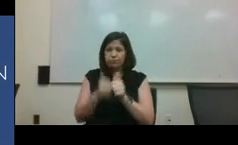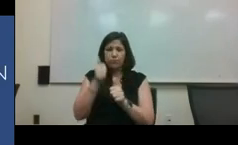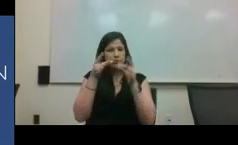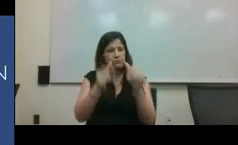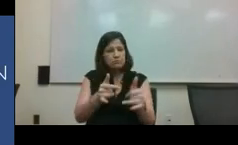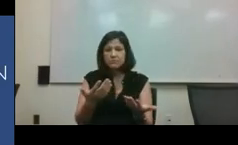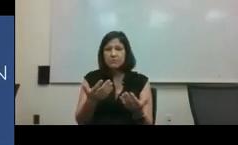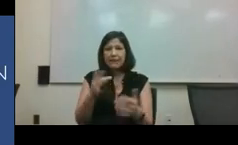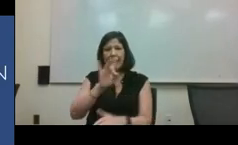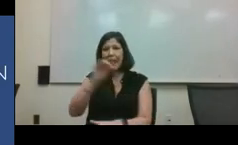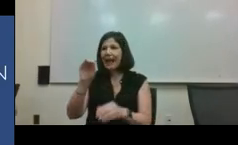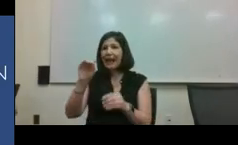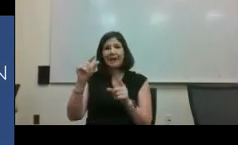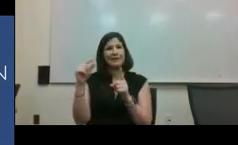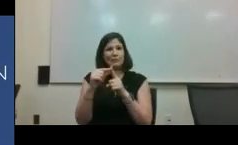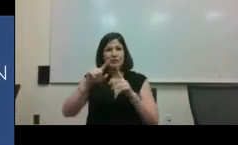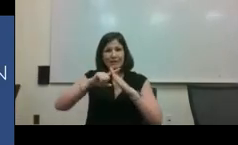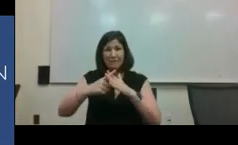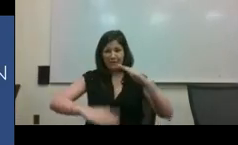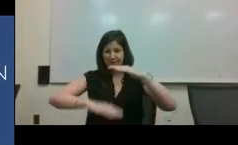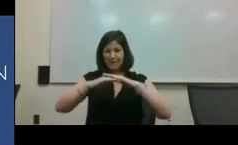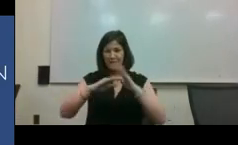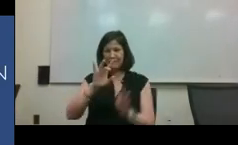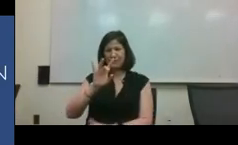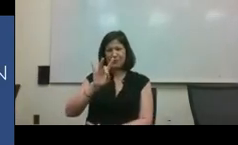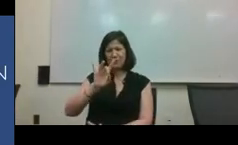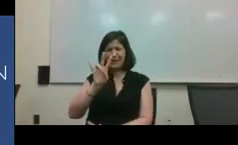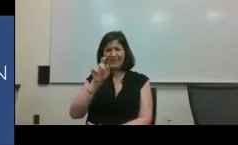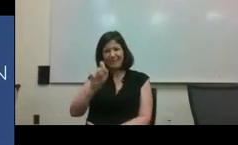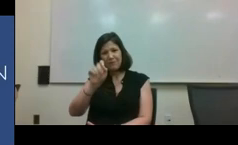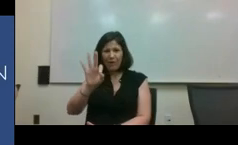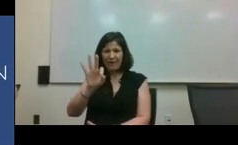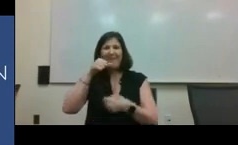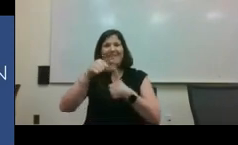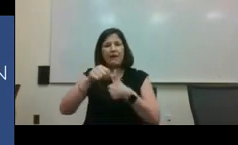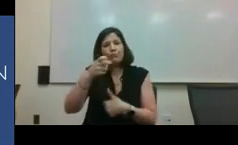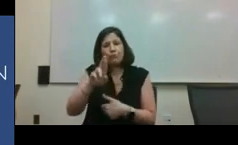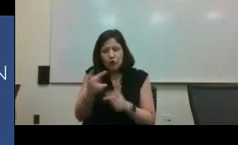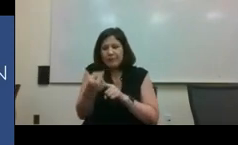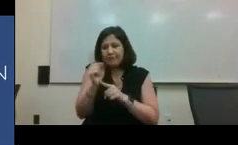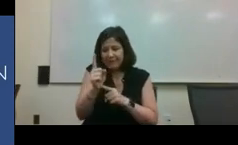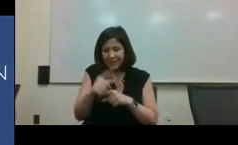Almost 80 words at the beginning and up to 87.9 of the letters per minute and up